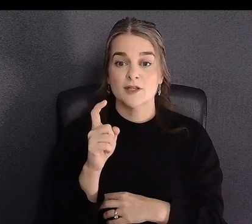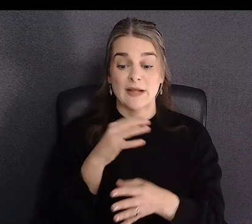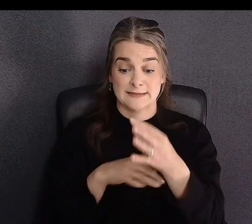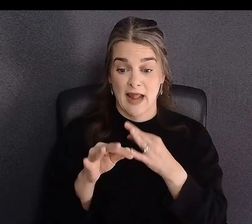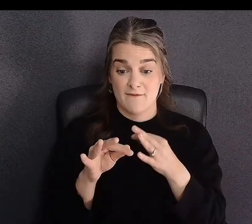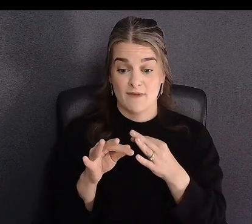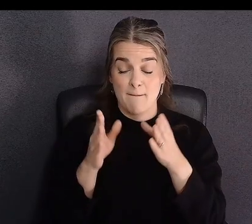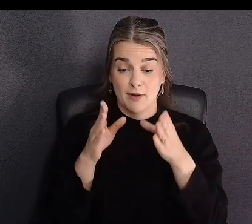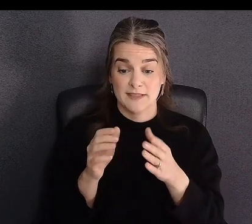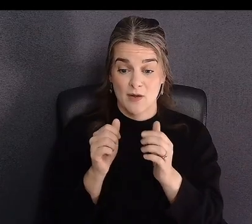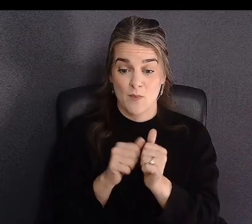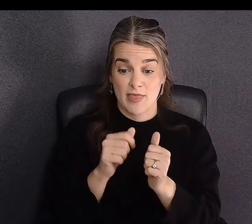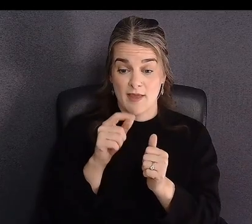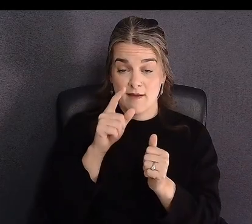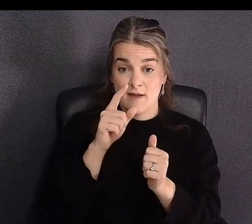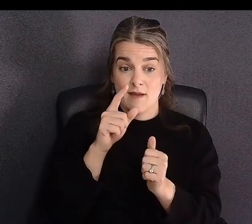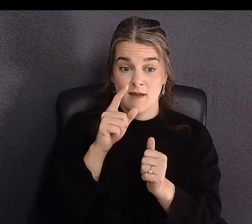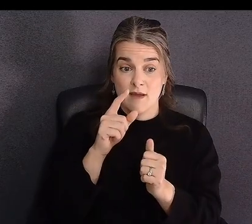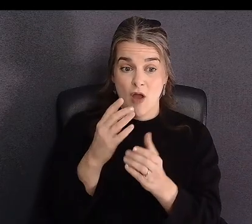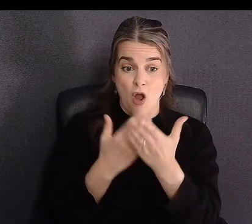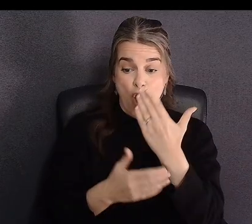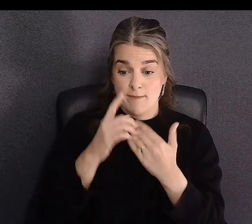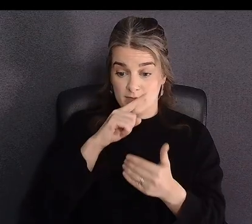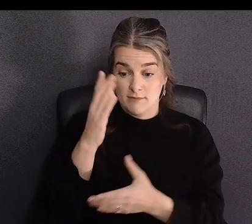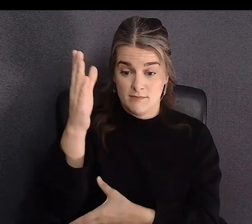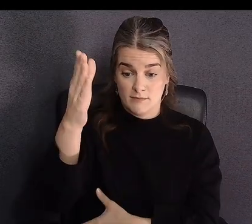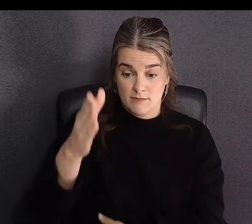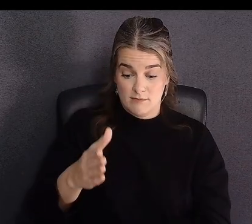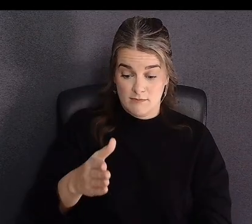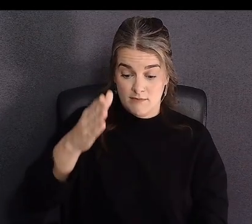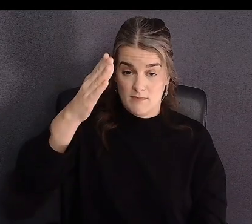the way up to their ear, to bring their prosthesis down.